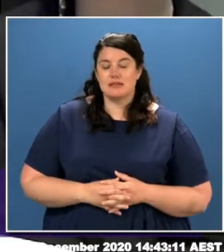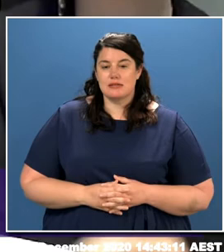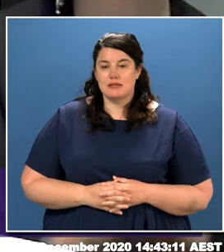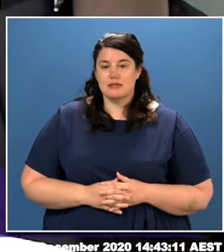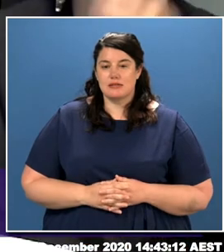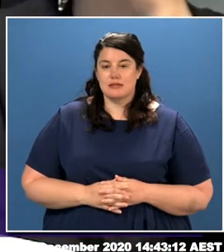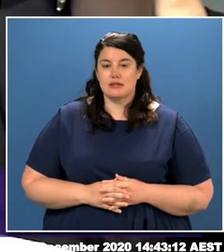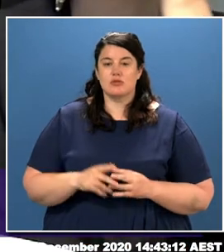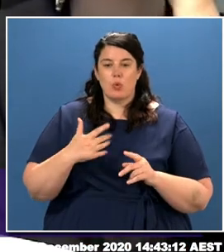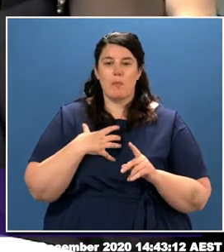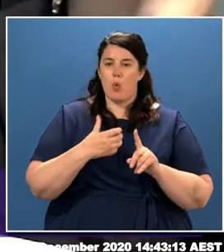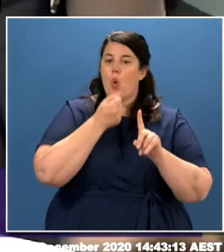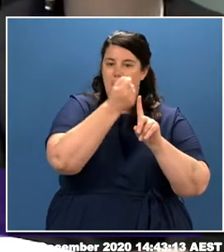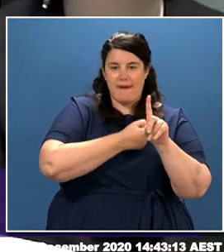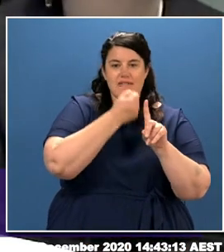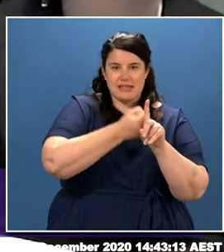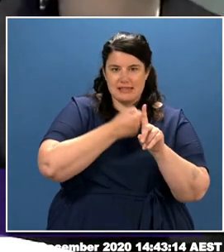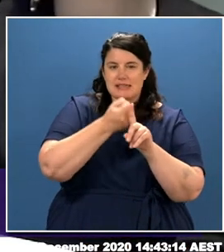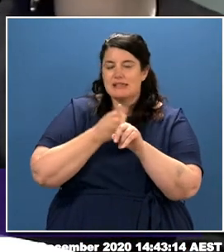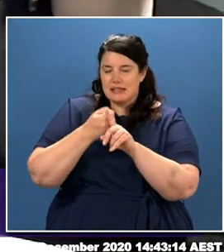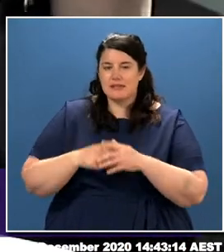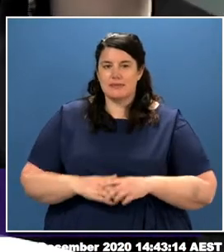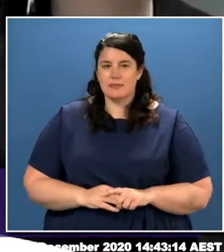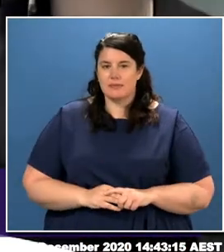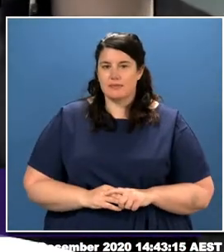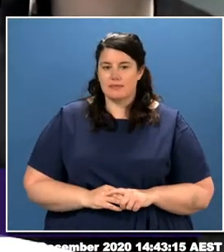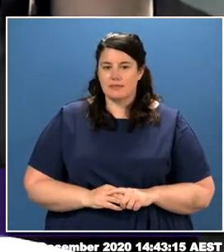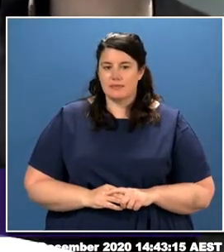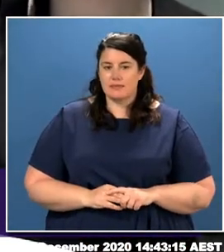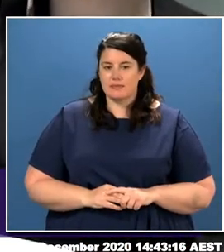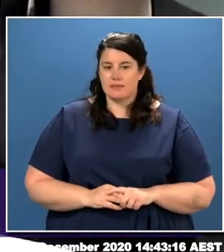advocacy work that we need to be doing. And, of course, you know, how will this sit then